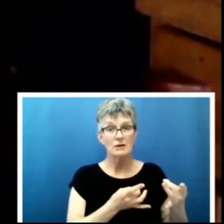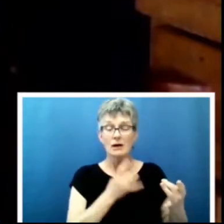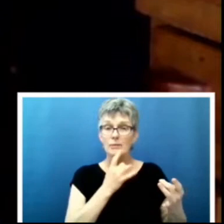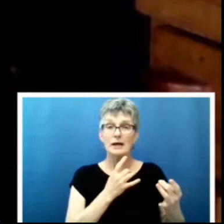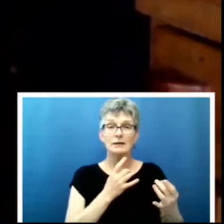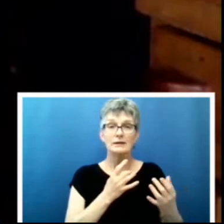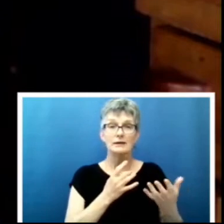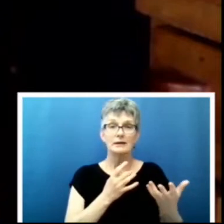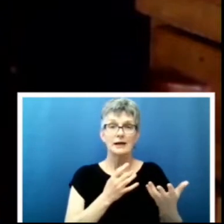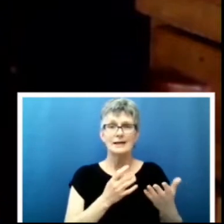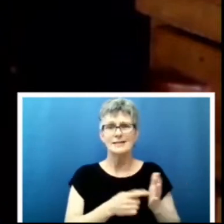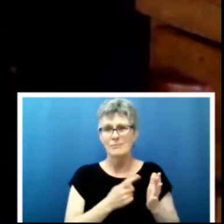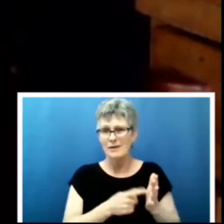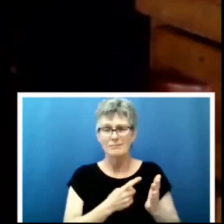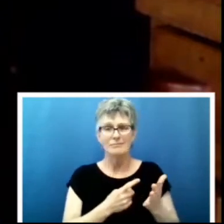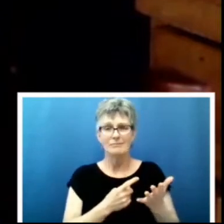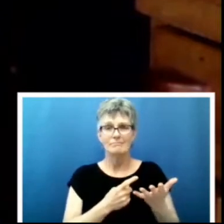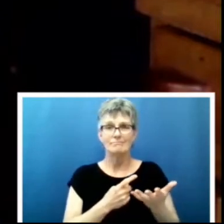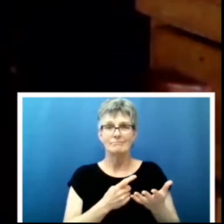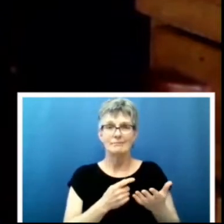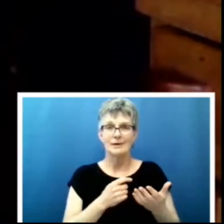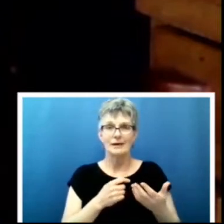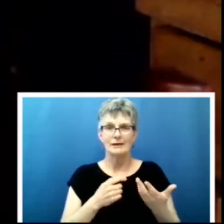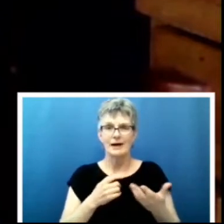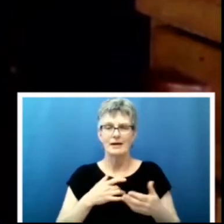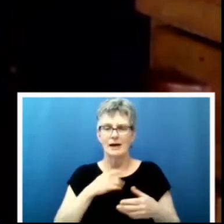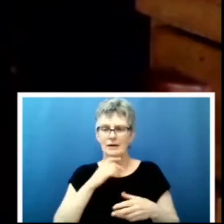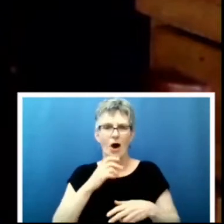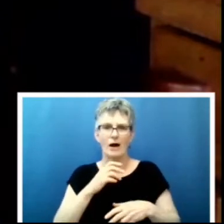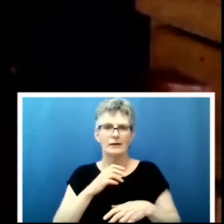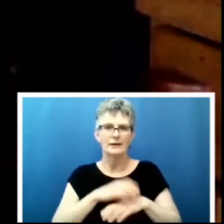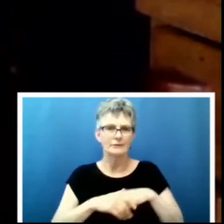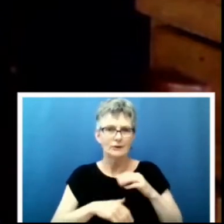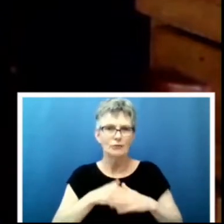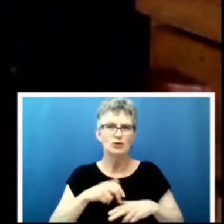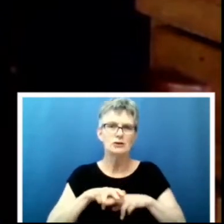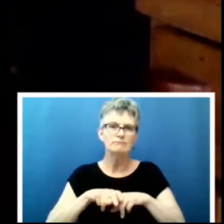having had experience or it can just be hard. I see a lot of people then abandon it